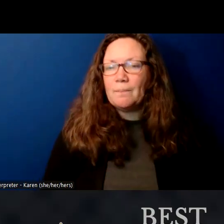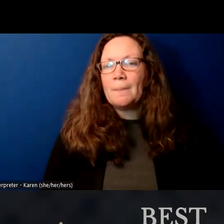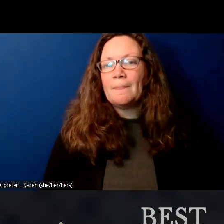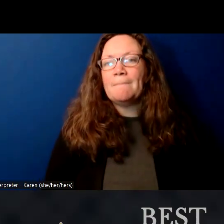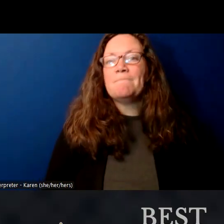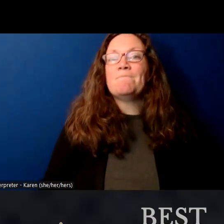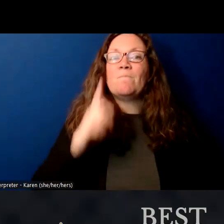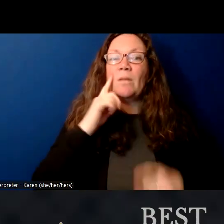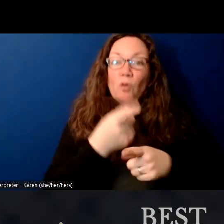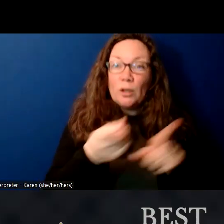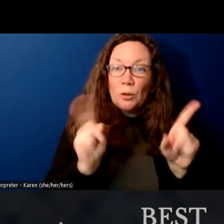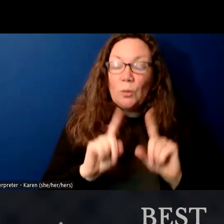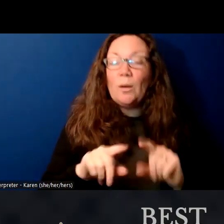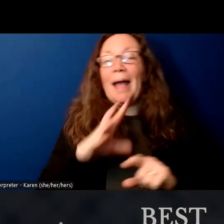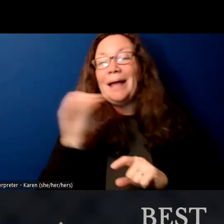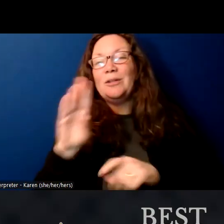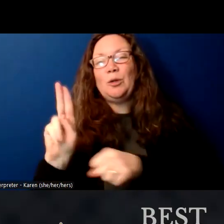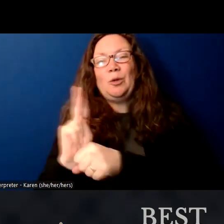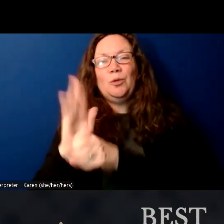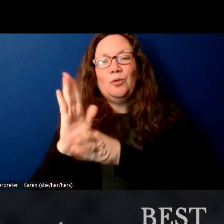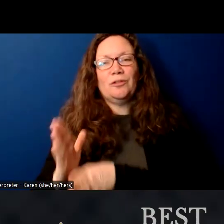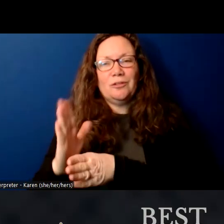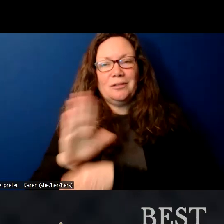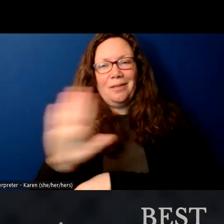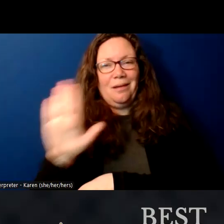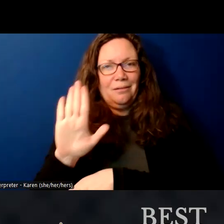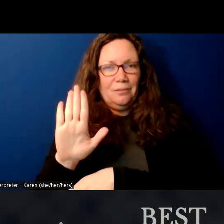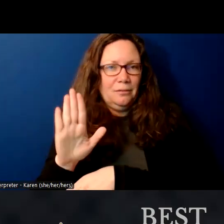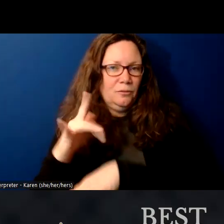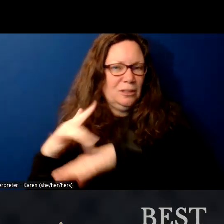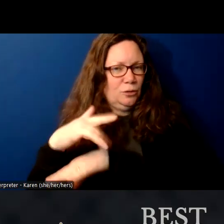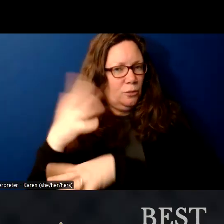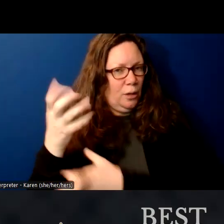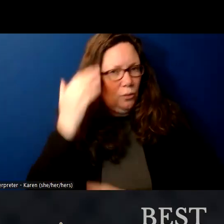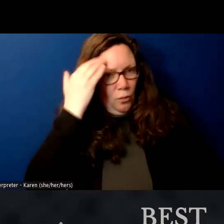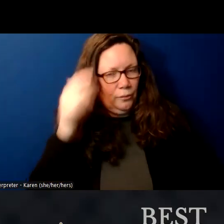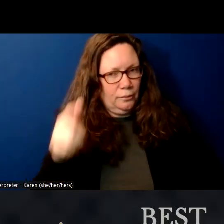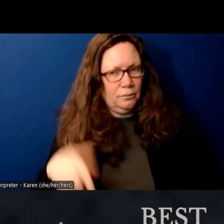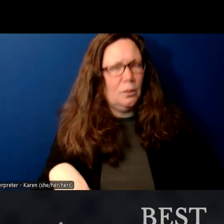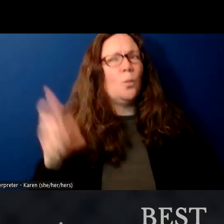and where they can go to access them. The following slide right here,